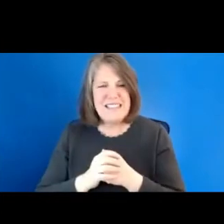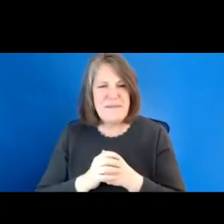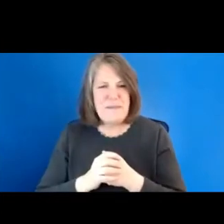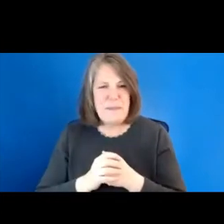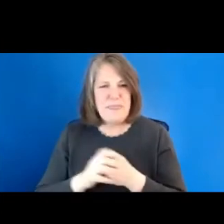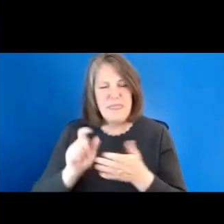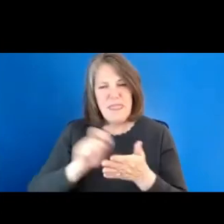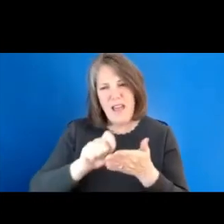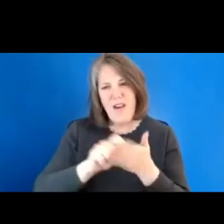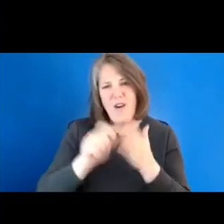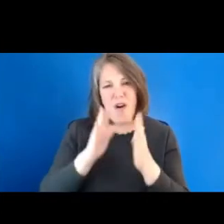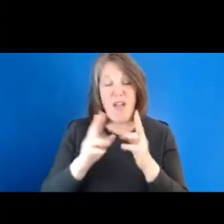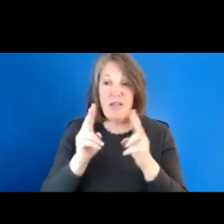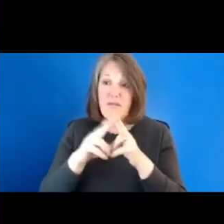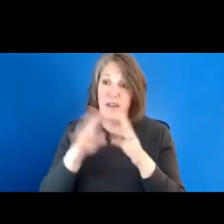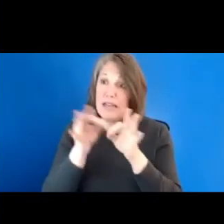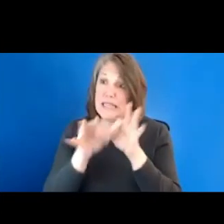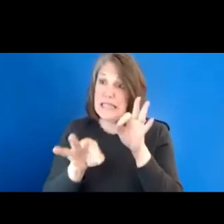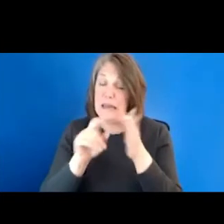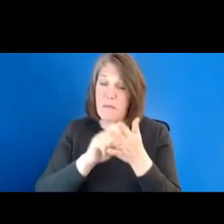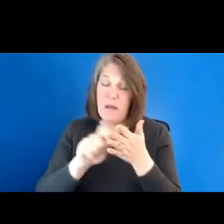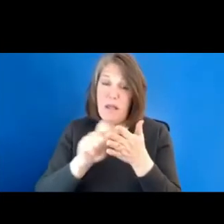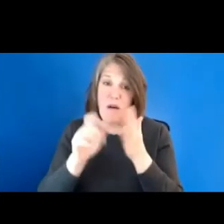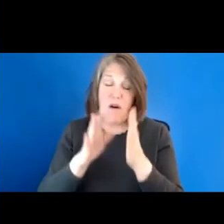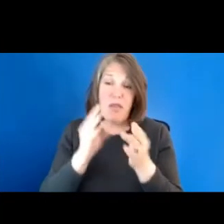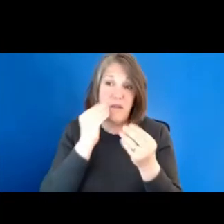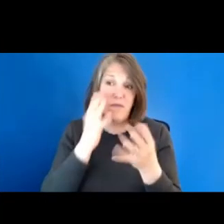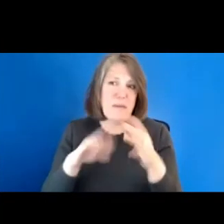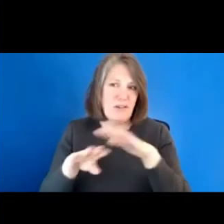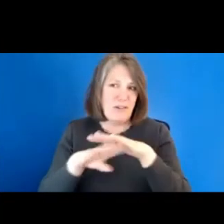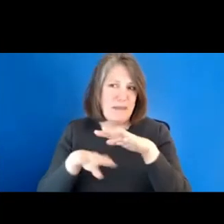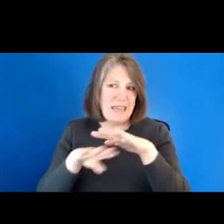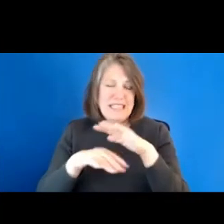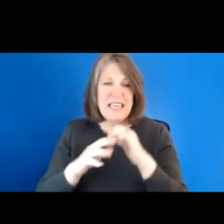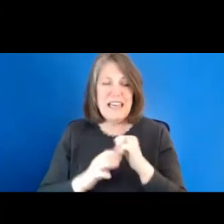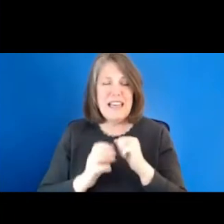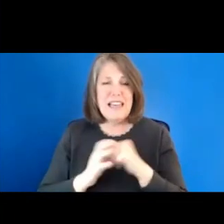very simple author information. Basic. The abstract.